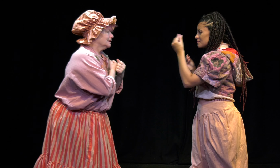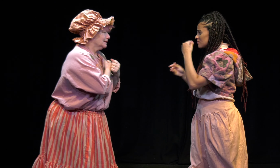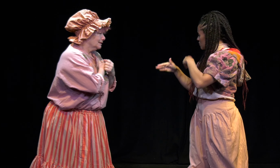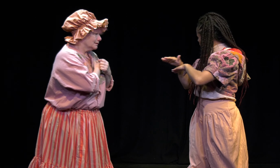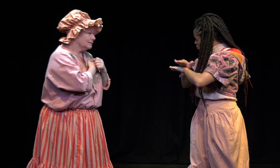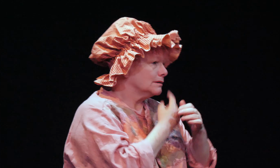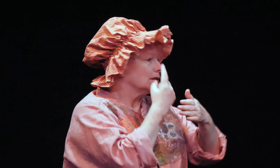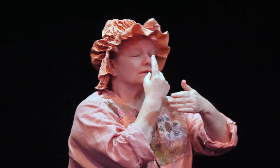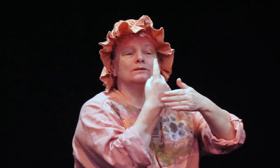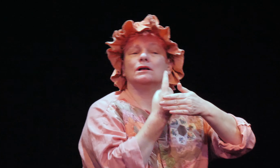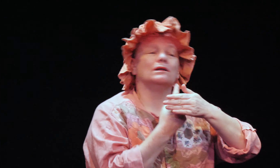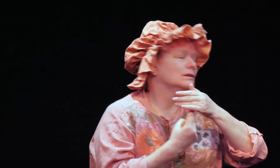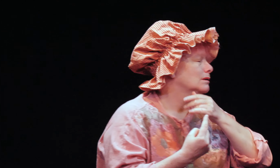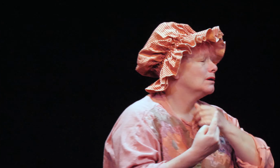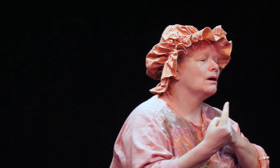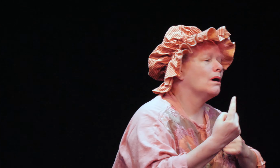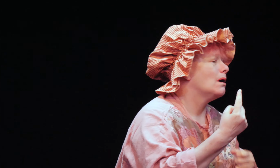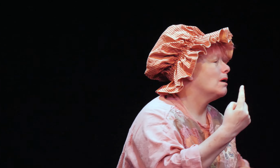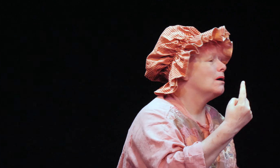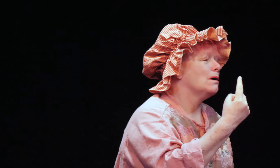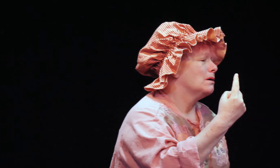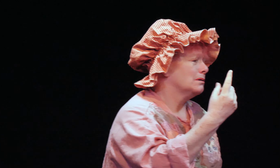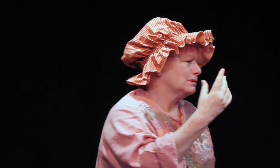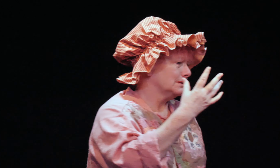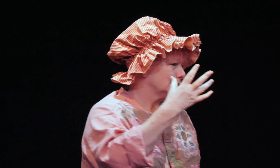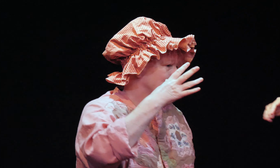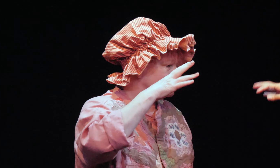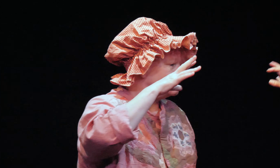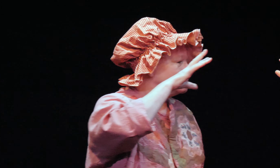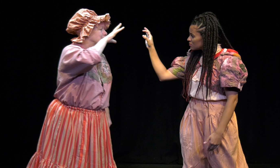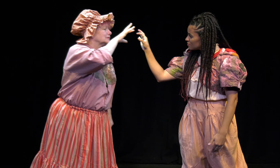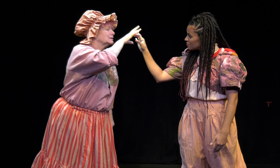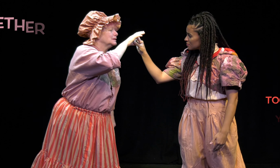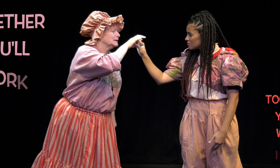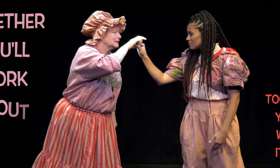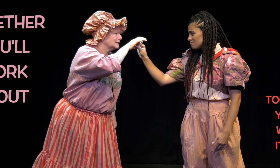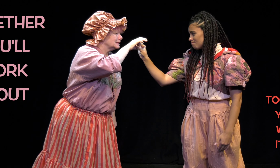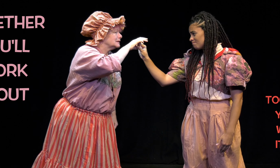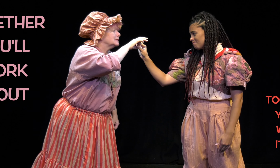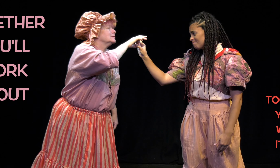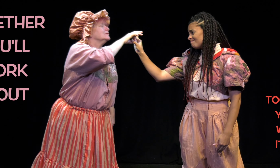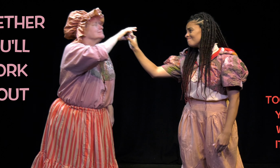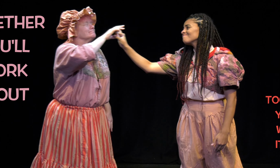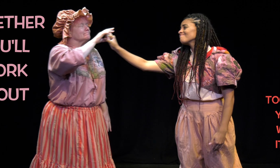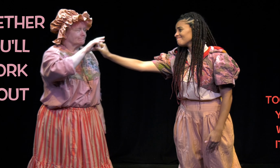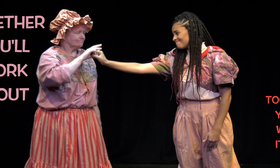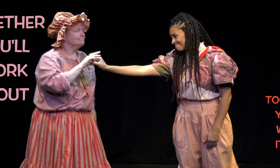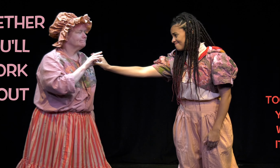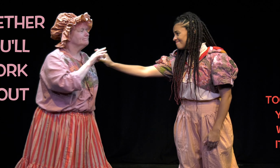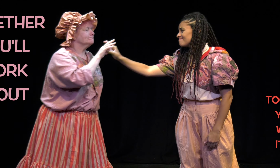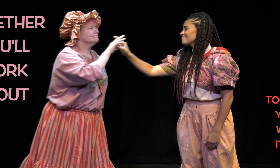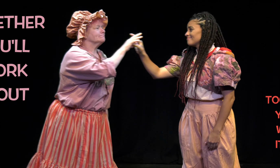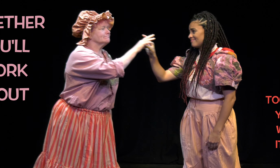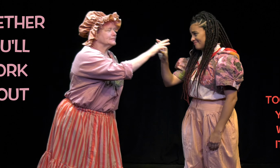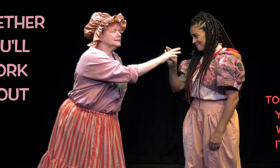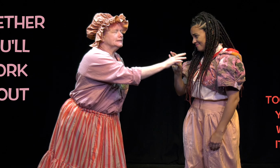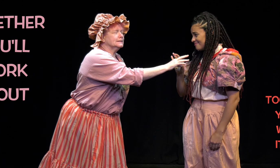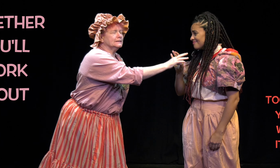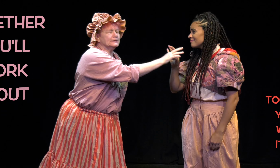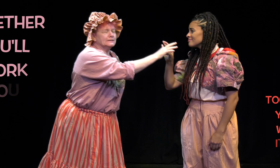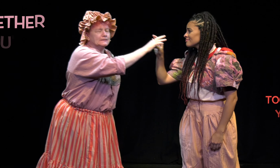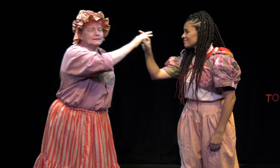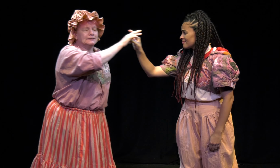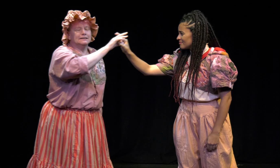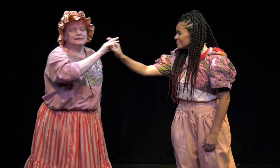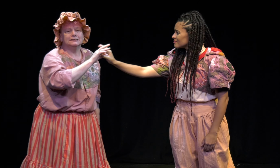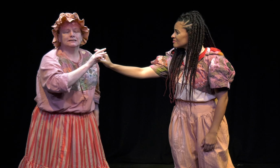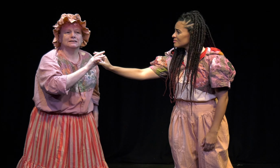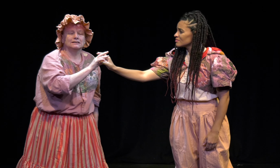You’re not on your own. Together, you’ll work it out.